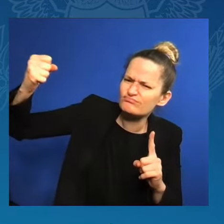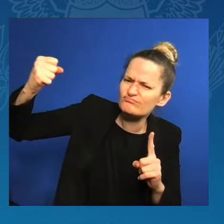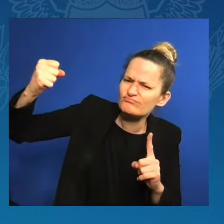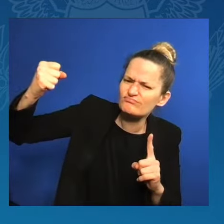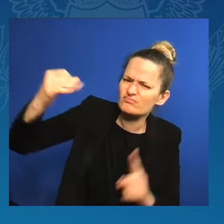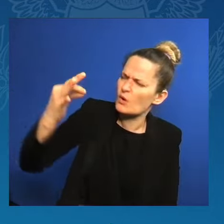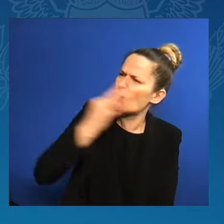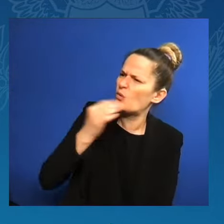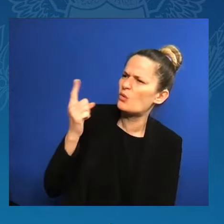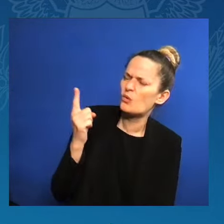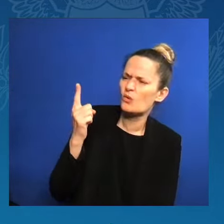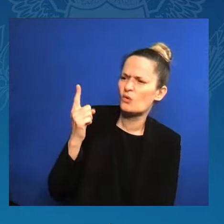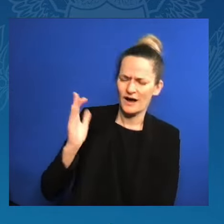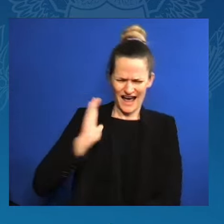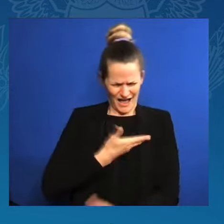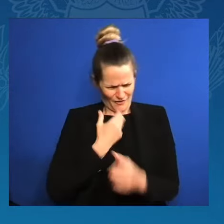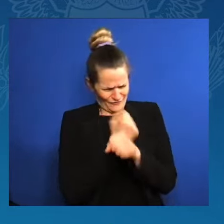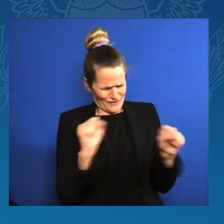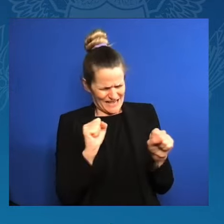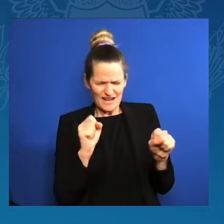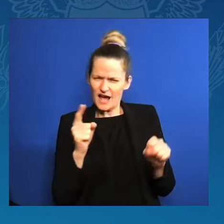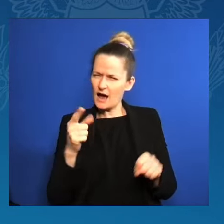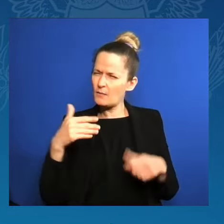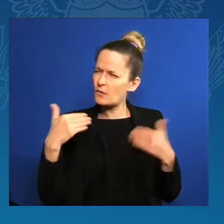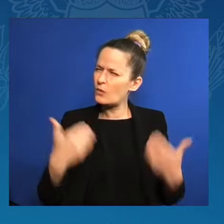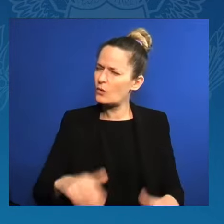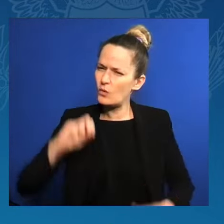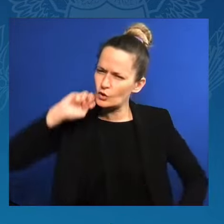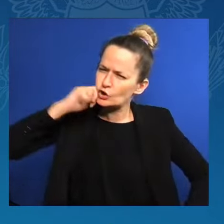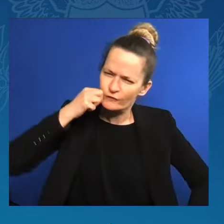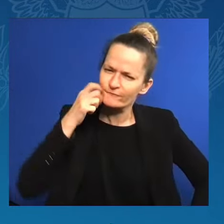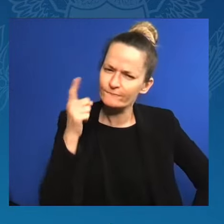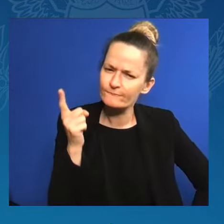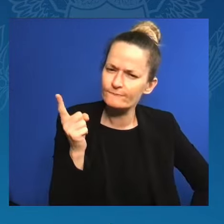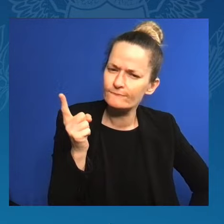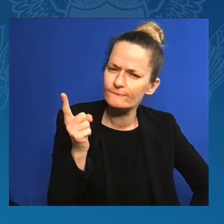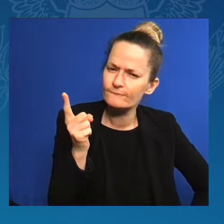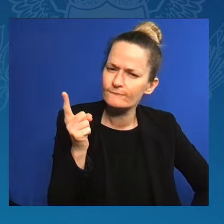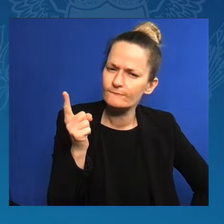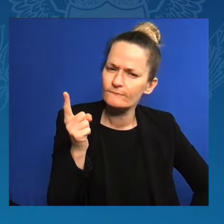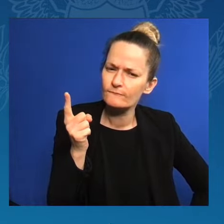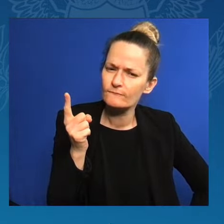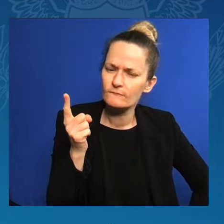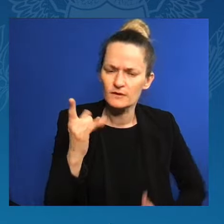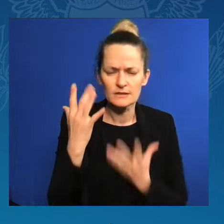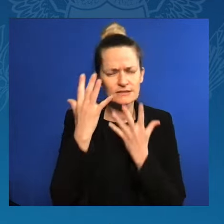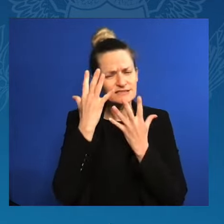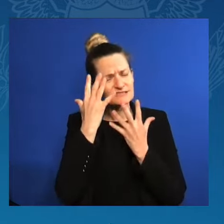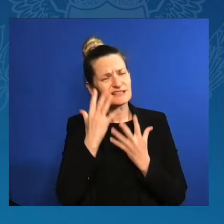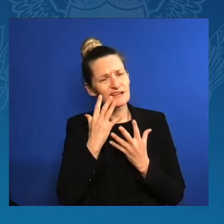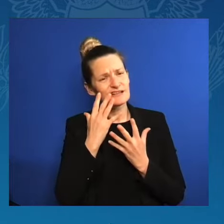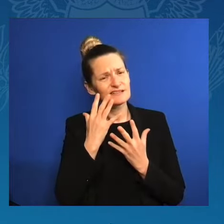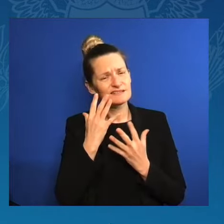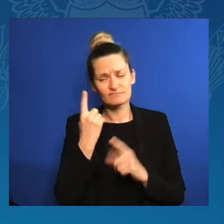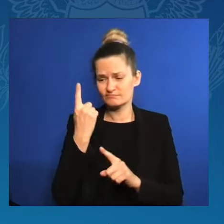And, sadly, one year ago, we accurately predicted